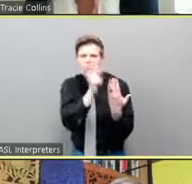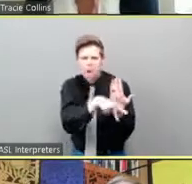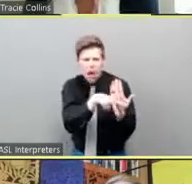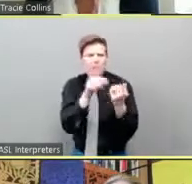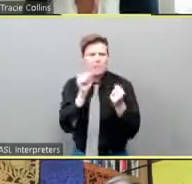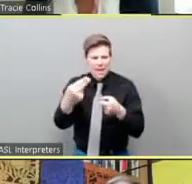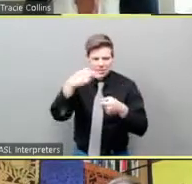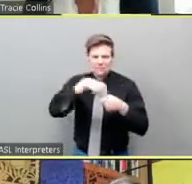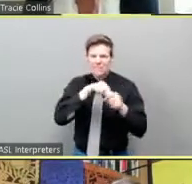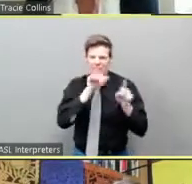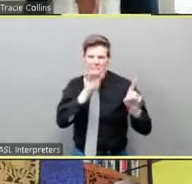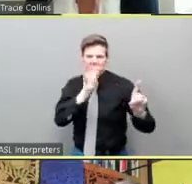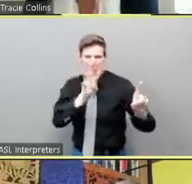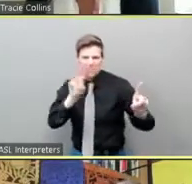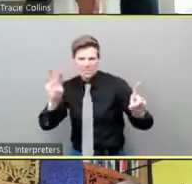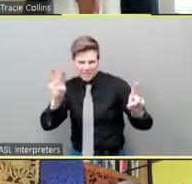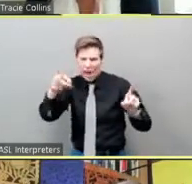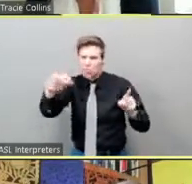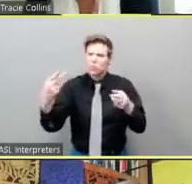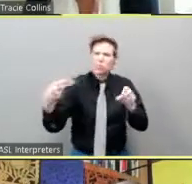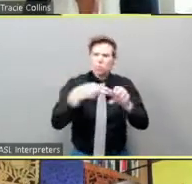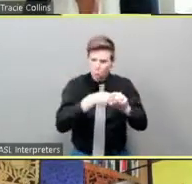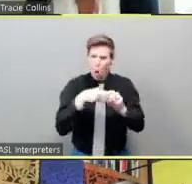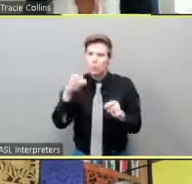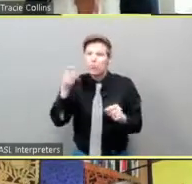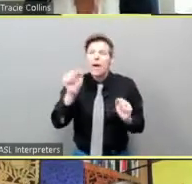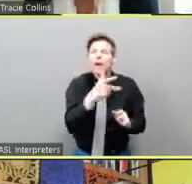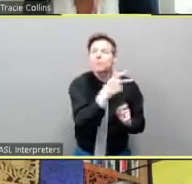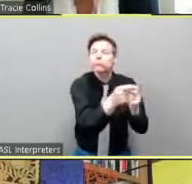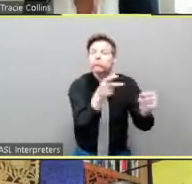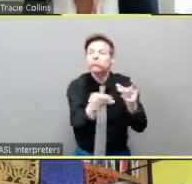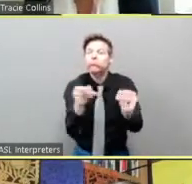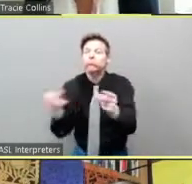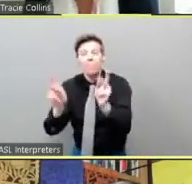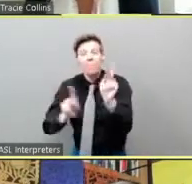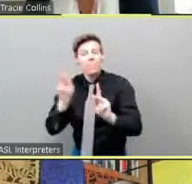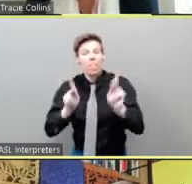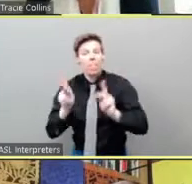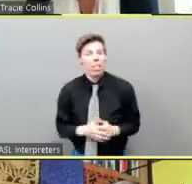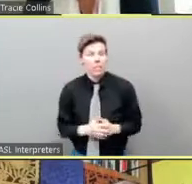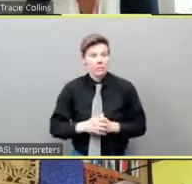Next slide. And again, I want to thank our primary care providers for all that